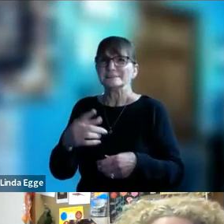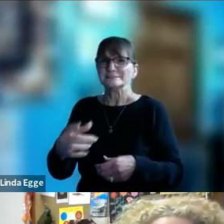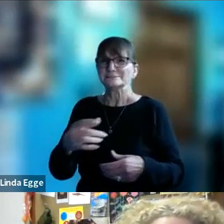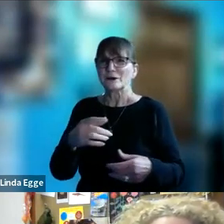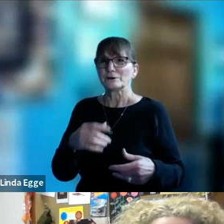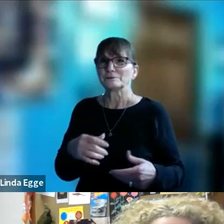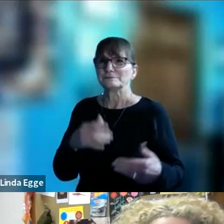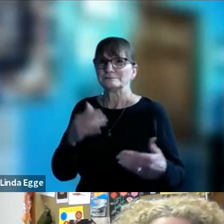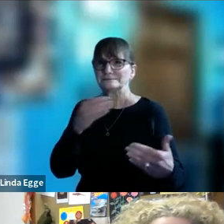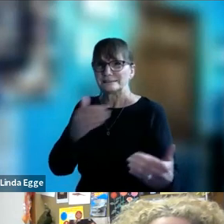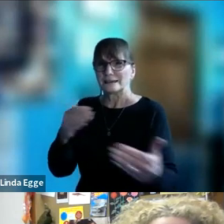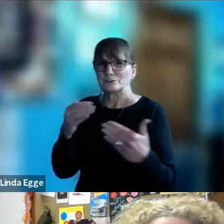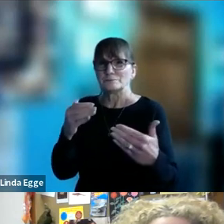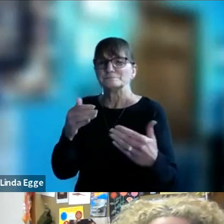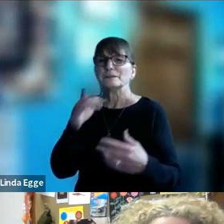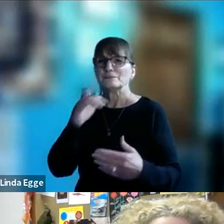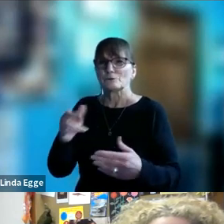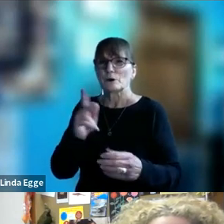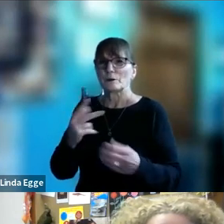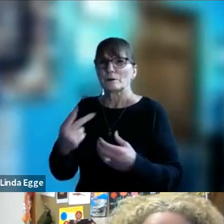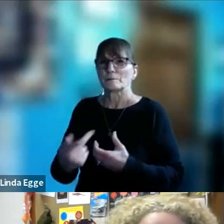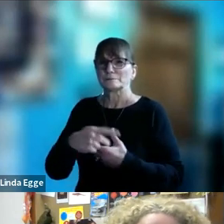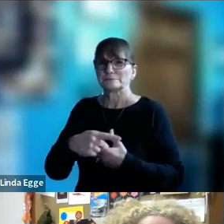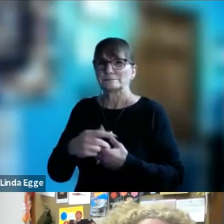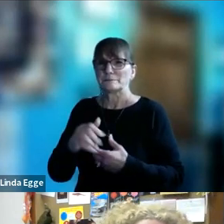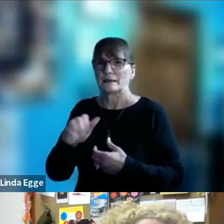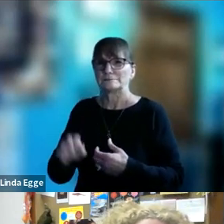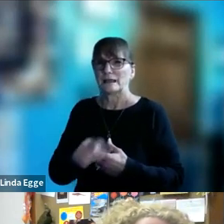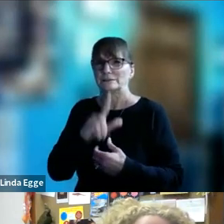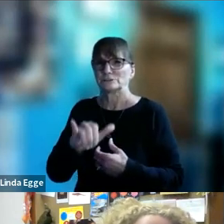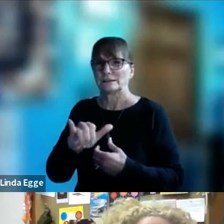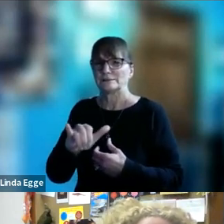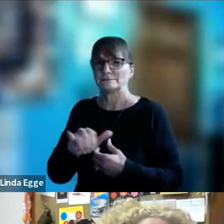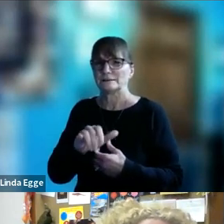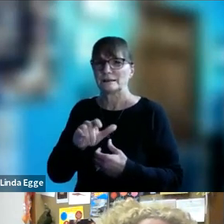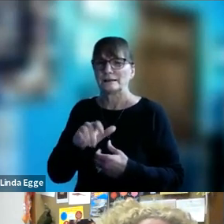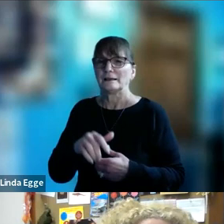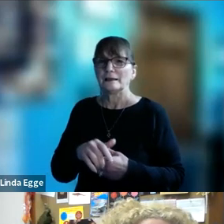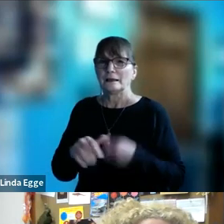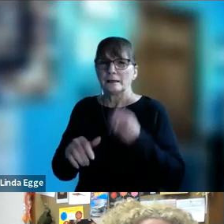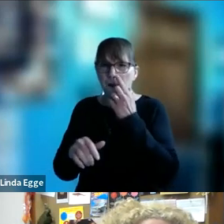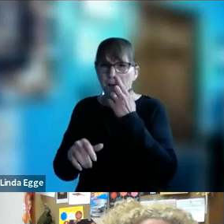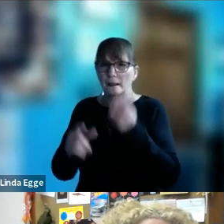And thank you for participating, Ashley and Elisa. So in the time that we have remaining,